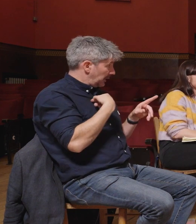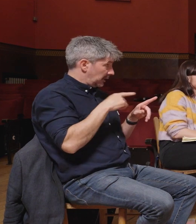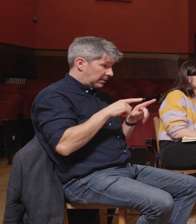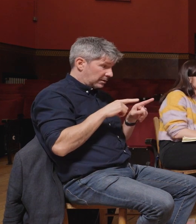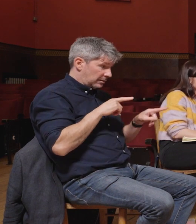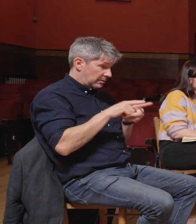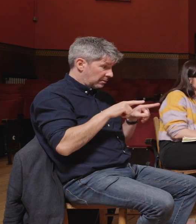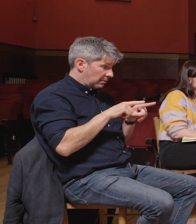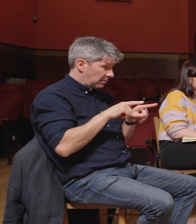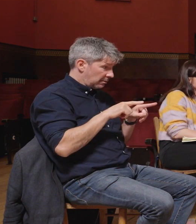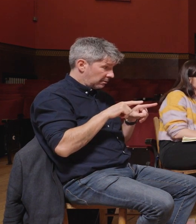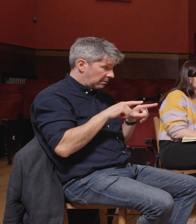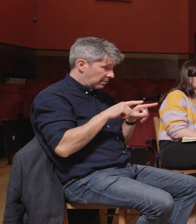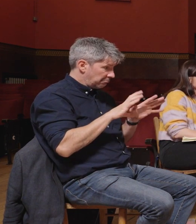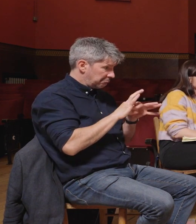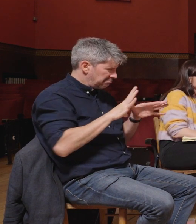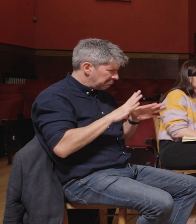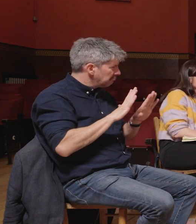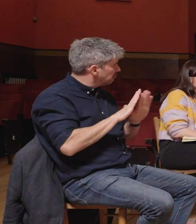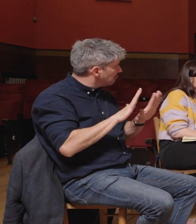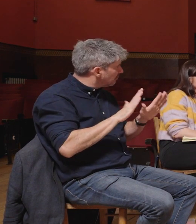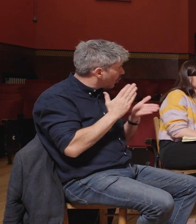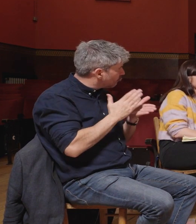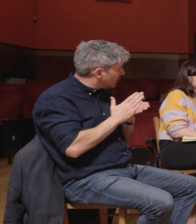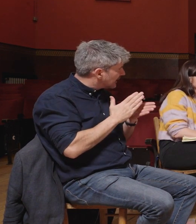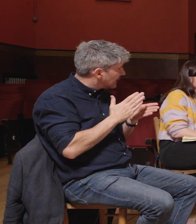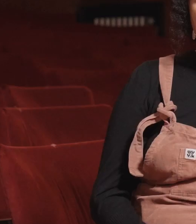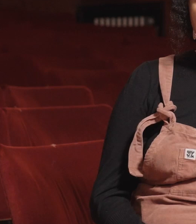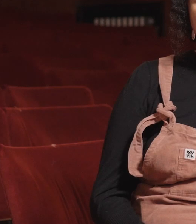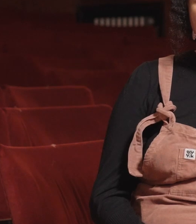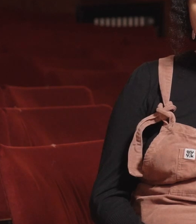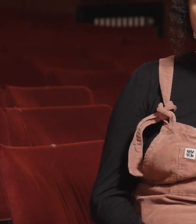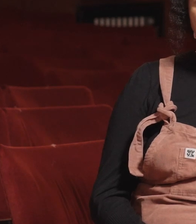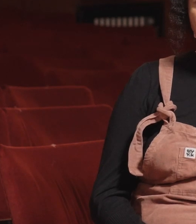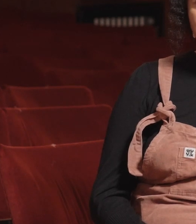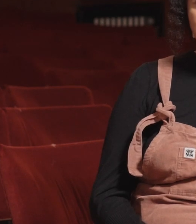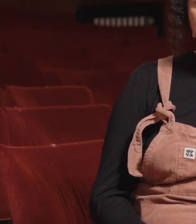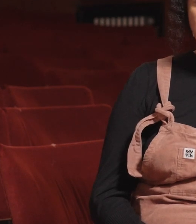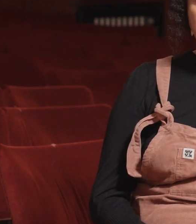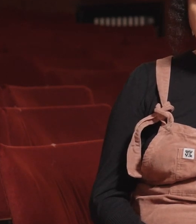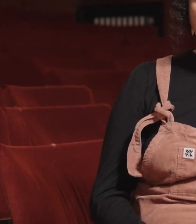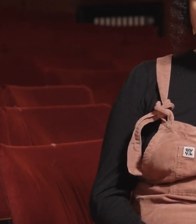I find it sometimes more challenging being in the practice space